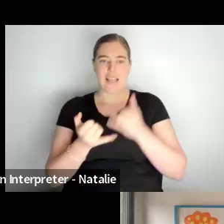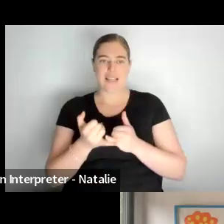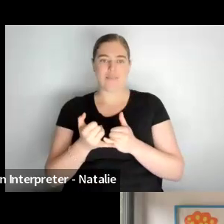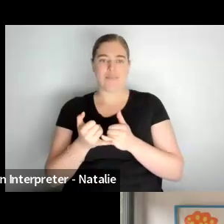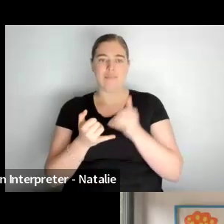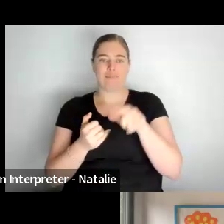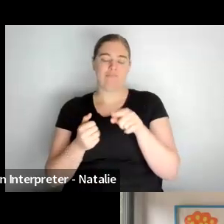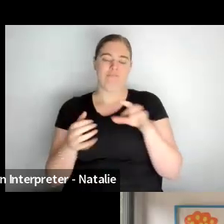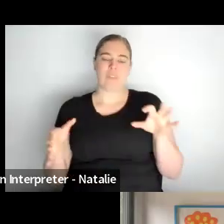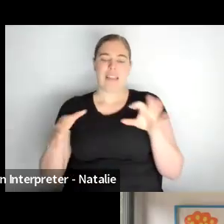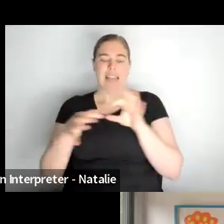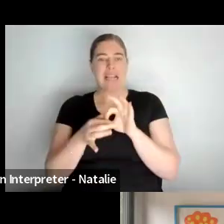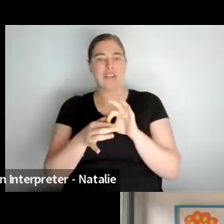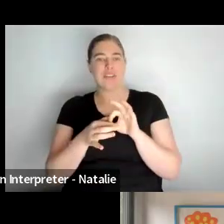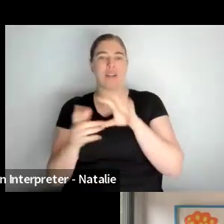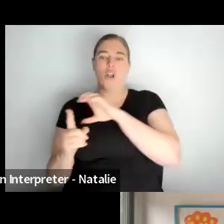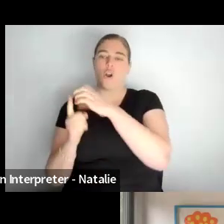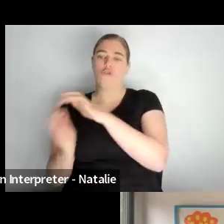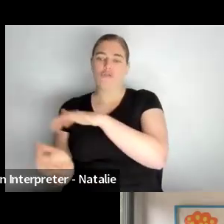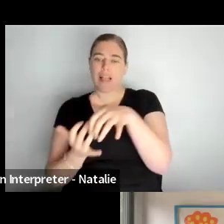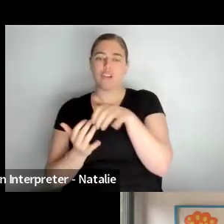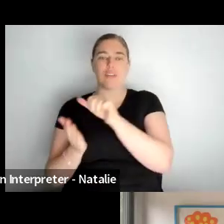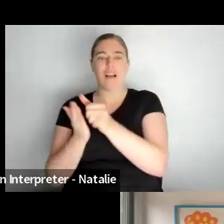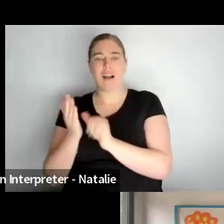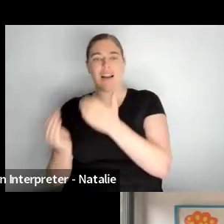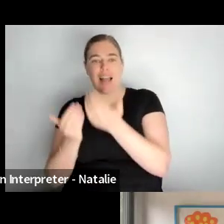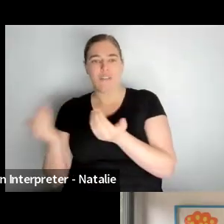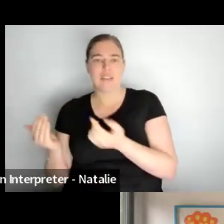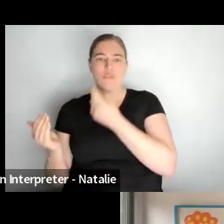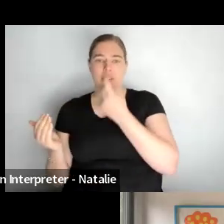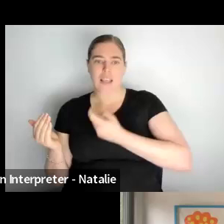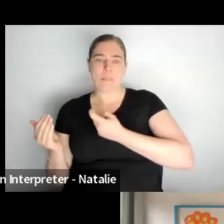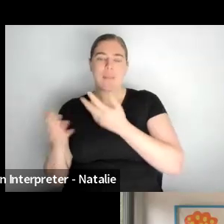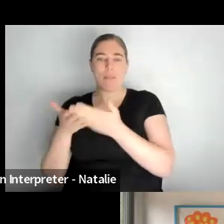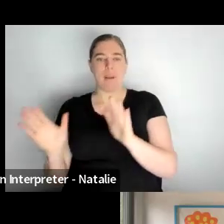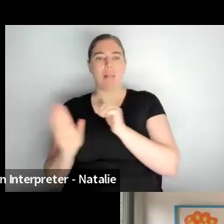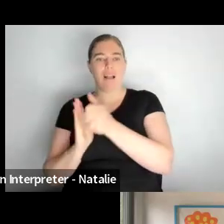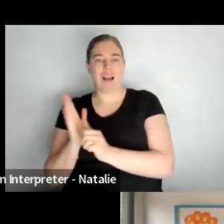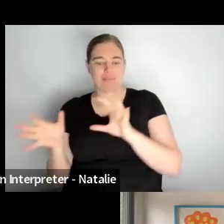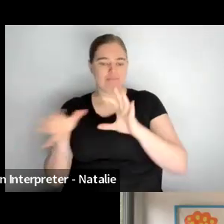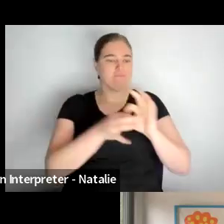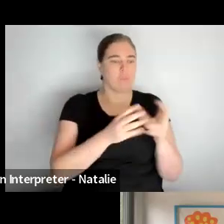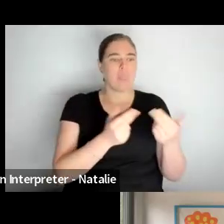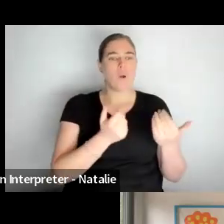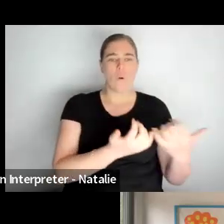the organisation's collections and public art commissions with audiences with a lens of cultural